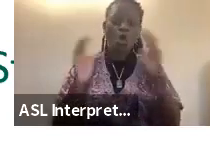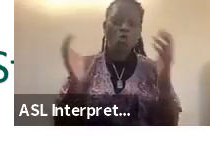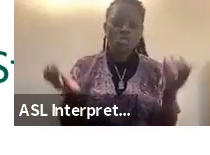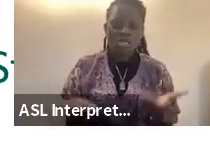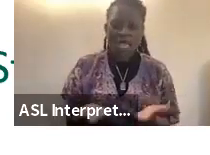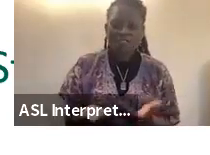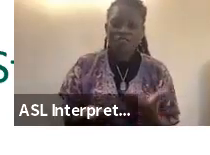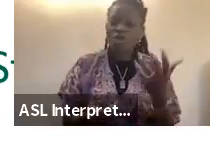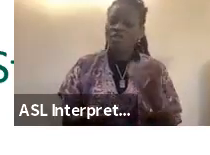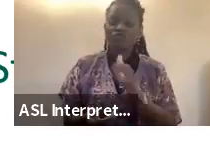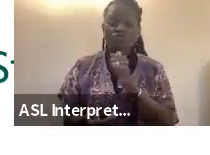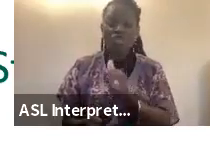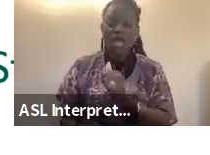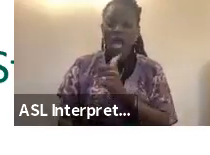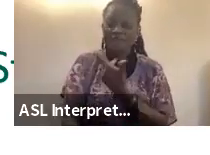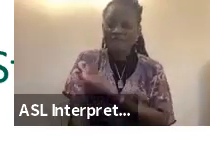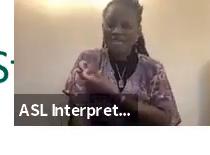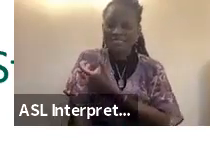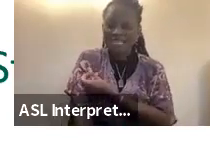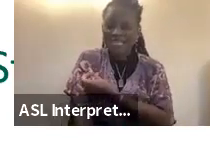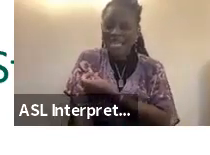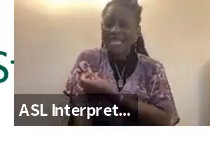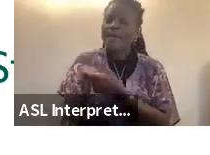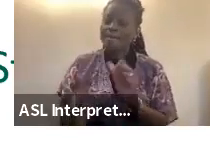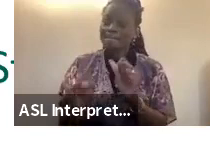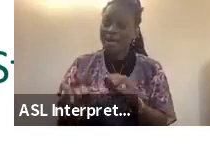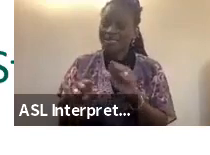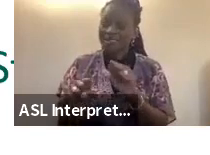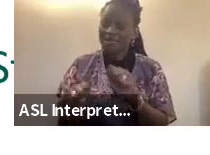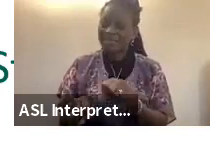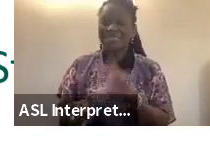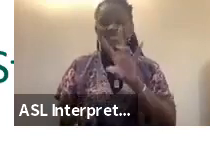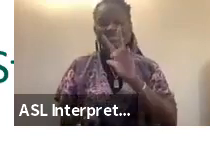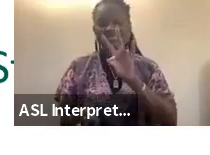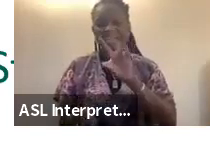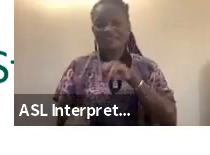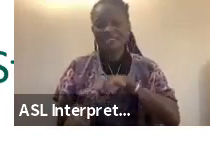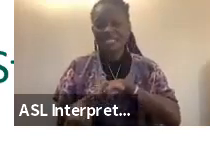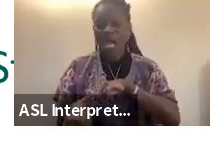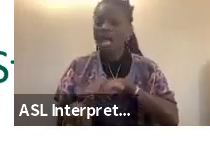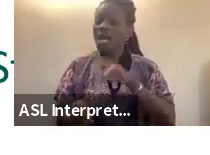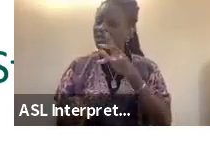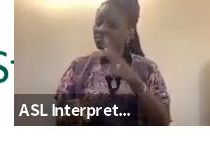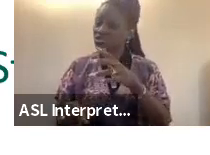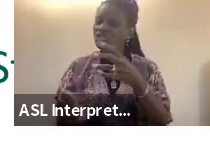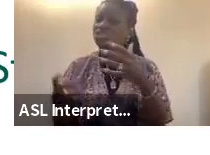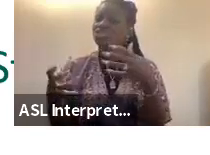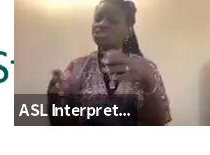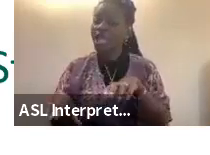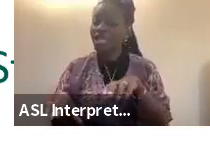more frequently hospitalized than their Vaccinated counterparts. And during the peak of the Delta surge,